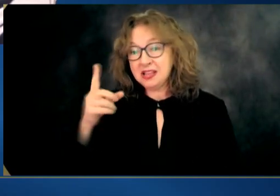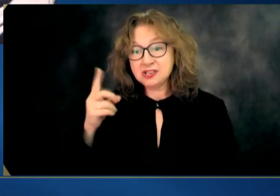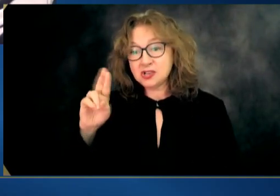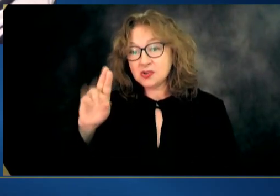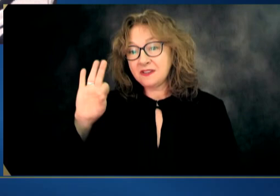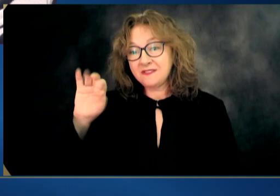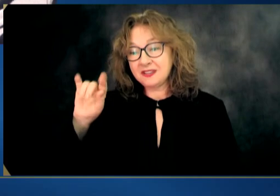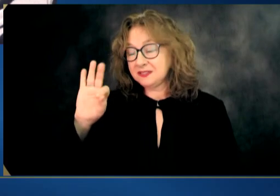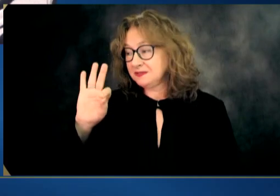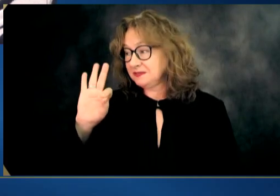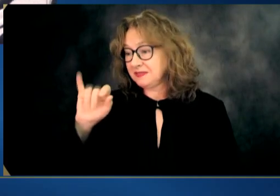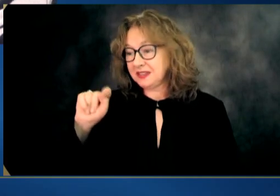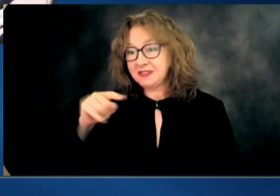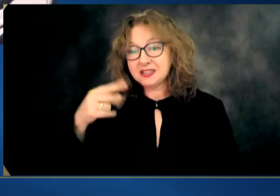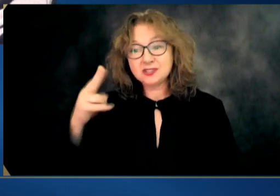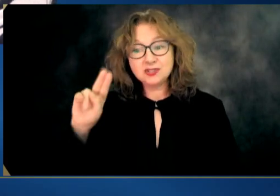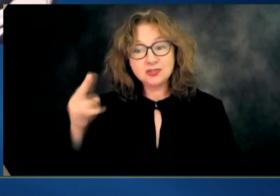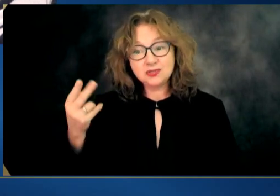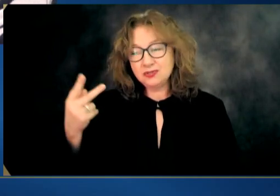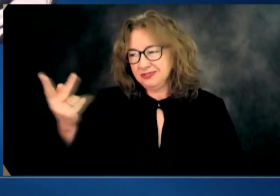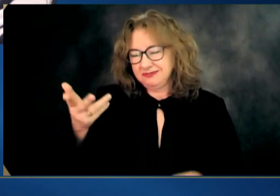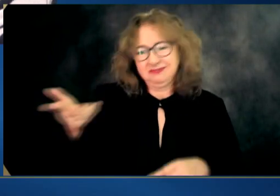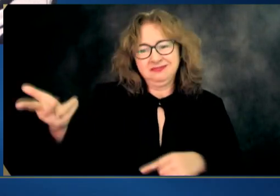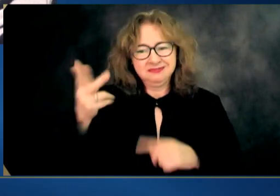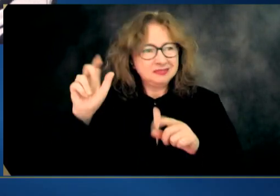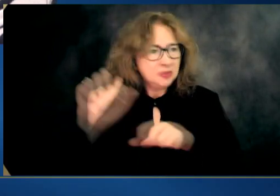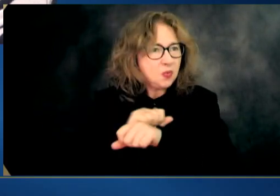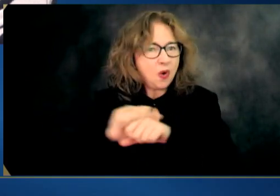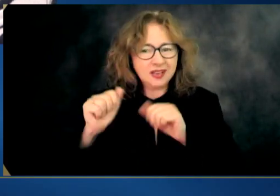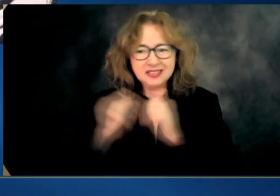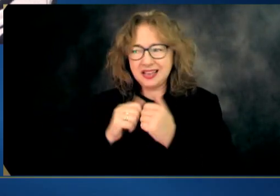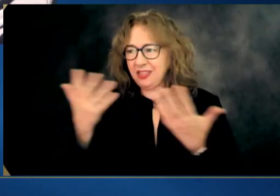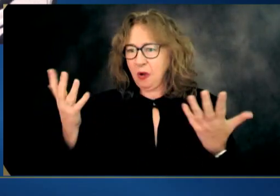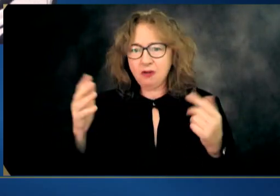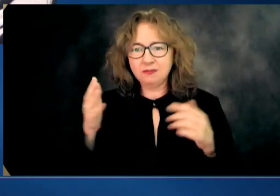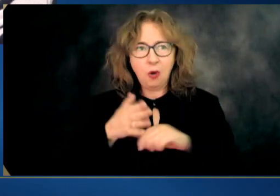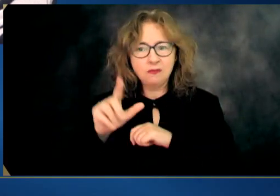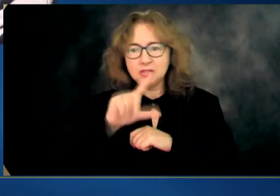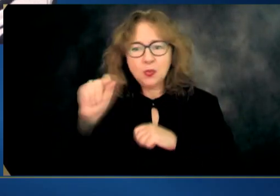partners in this for almost 20 years -- I don't want to date us -- but this is just exciting to